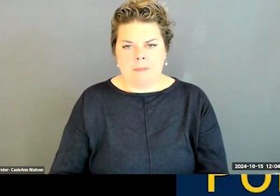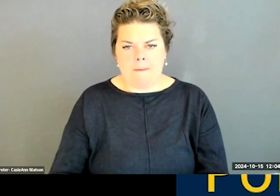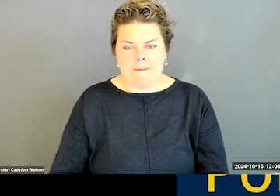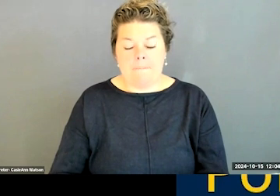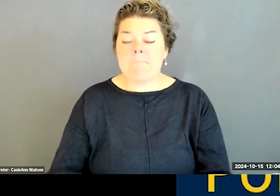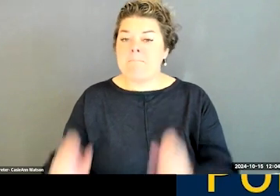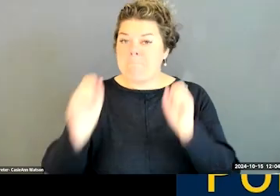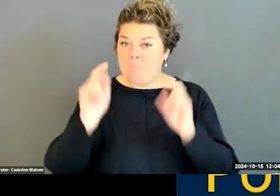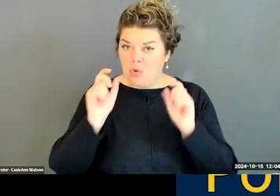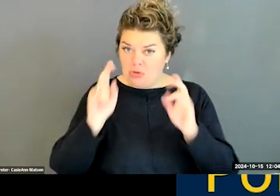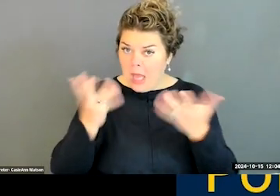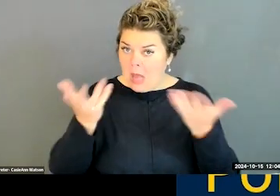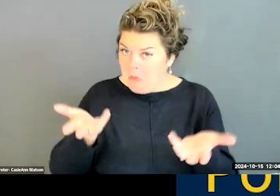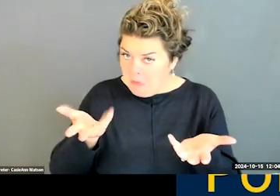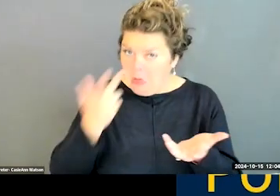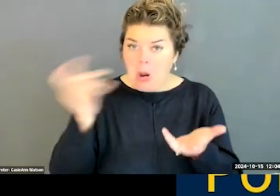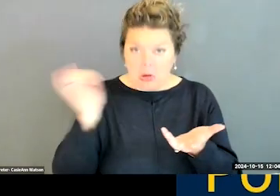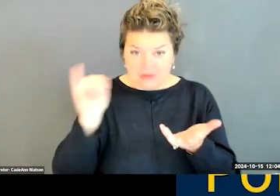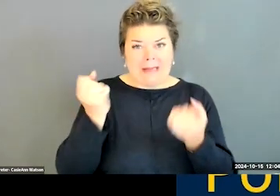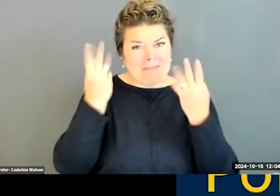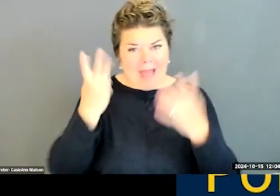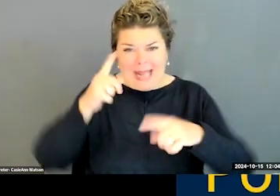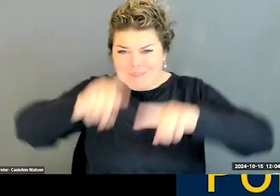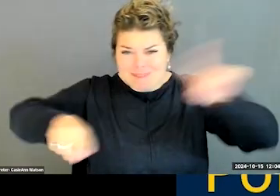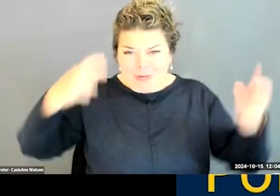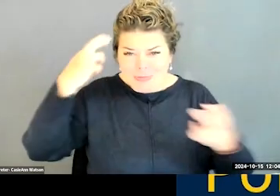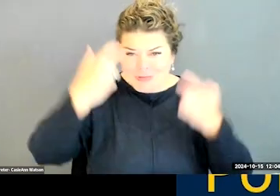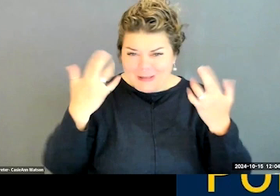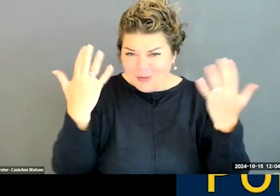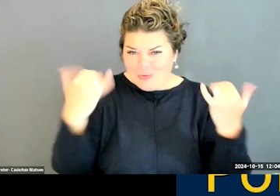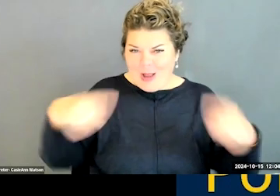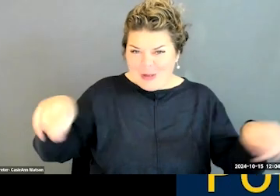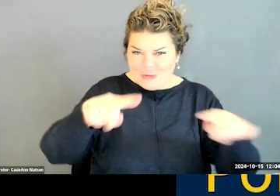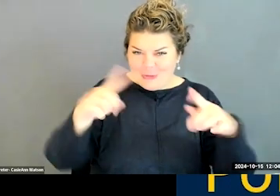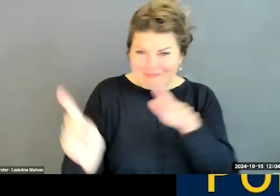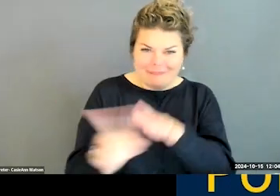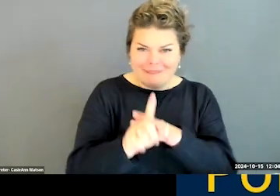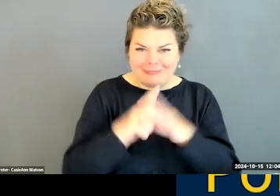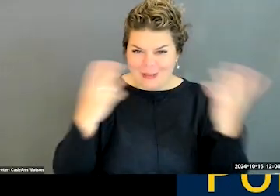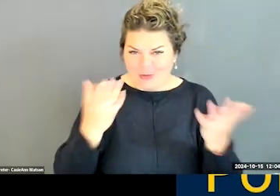Okay, it looks like we're here for a variety of reasons. Some of us do just want to learn more about the ADA,